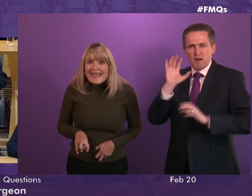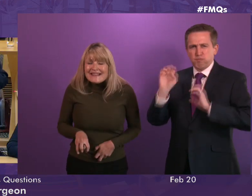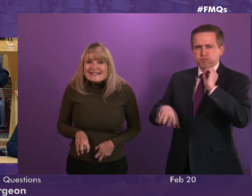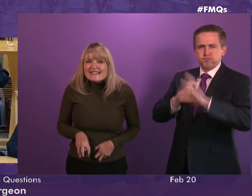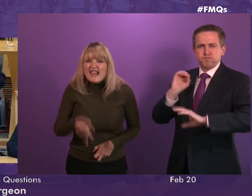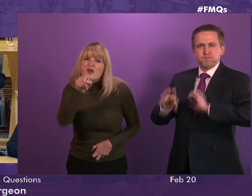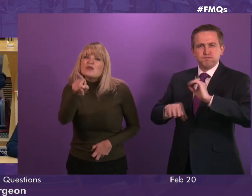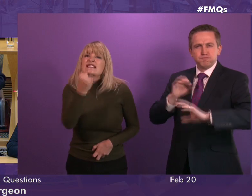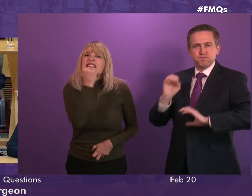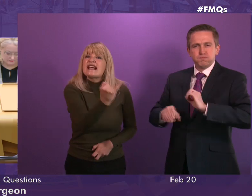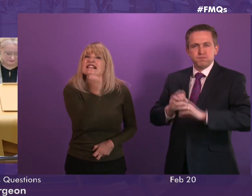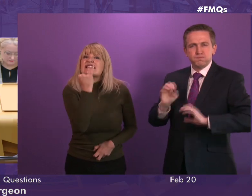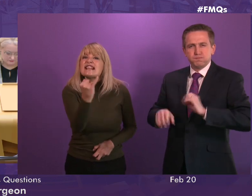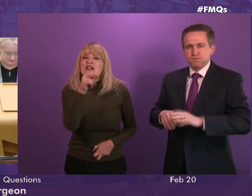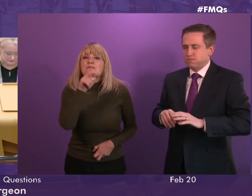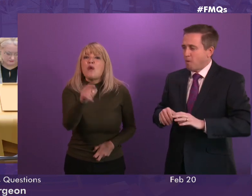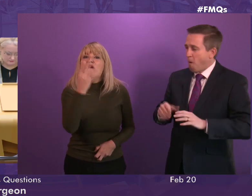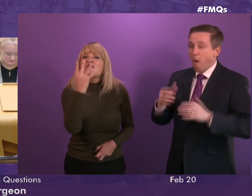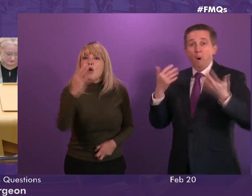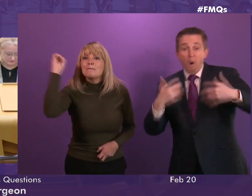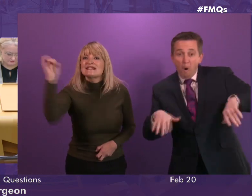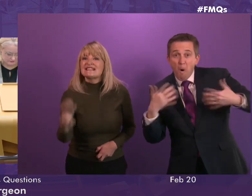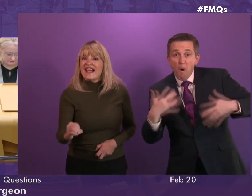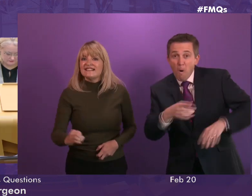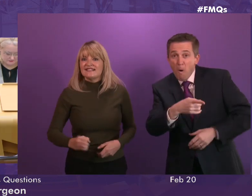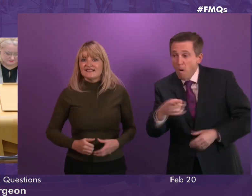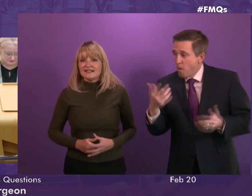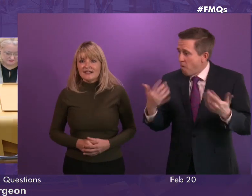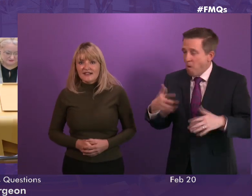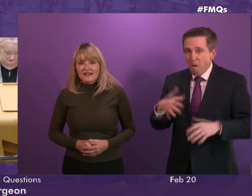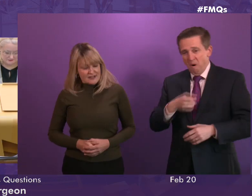and in Wales, where Labour is running the Government, it was 66.4 per cent. Yes, our